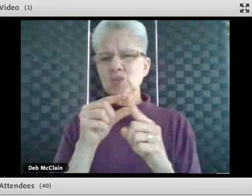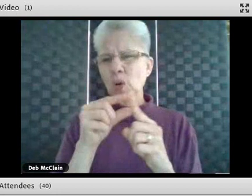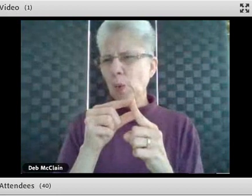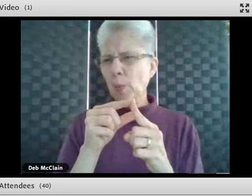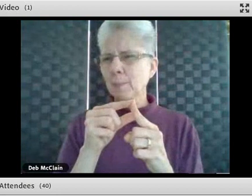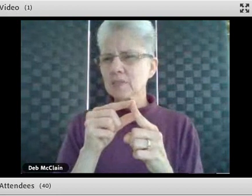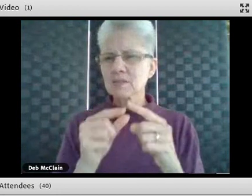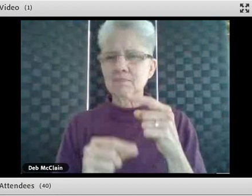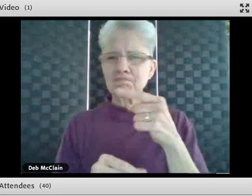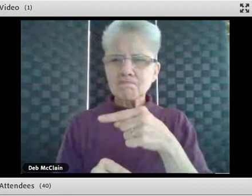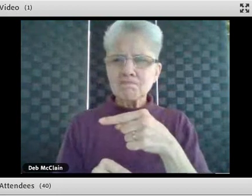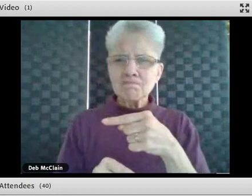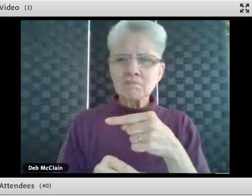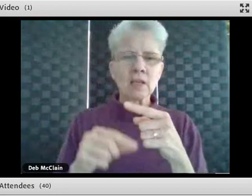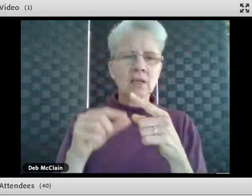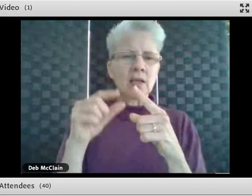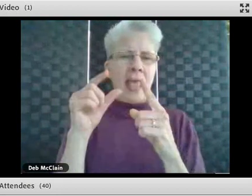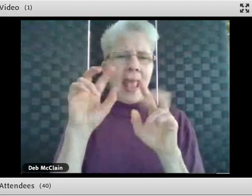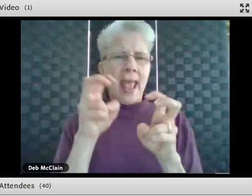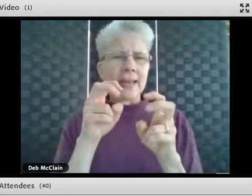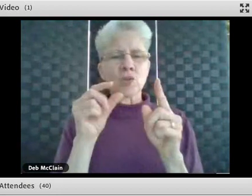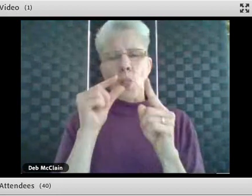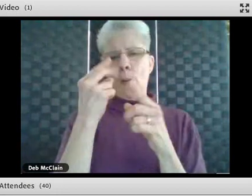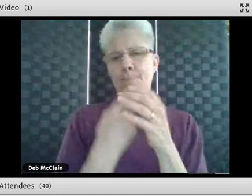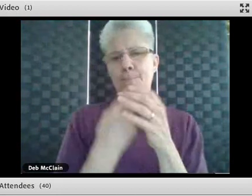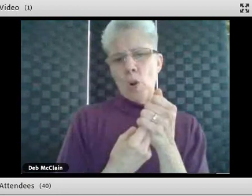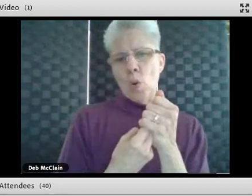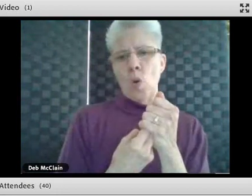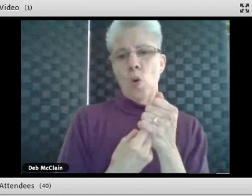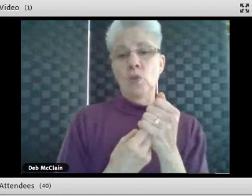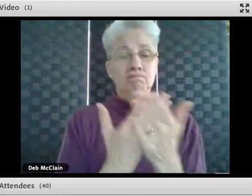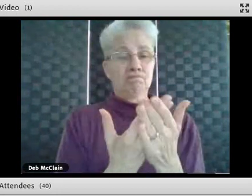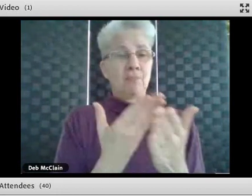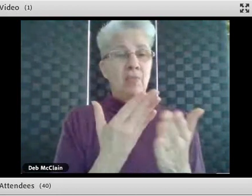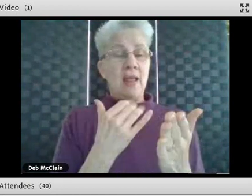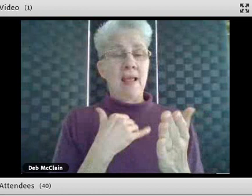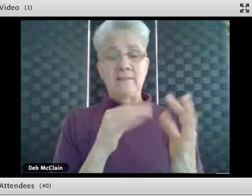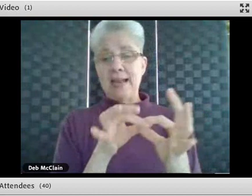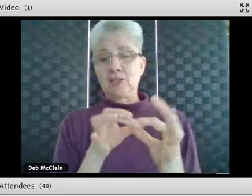Terms, headings that are both valid, that have a connection to one another.